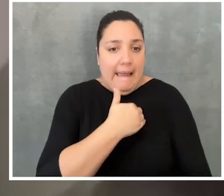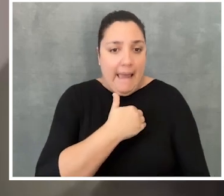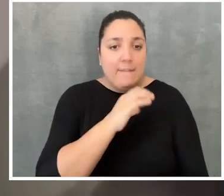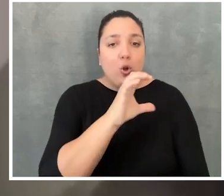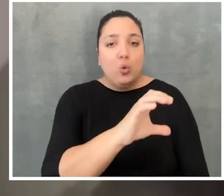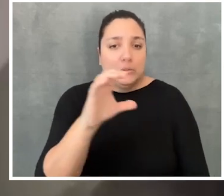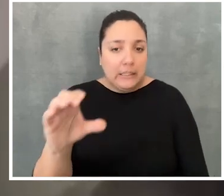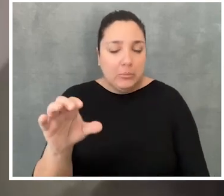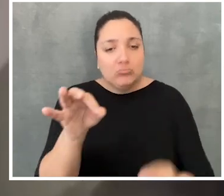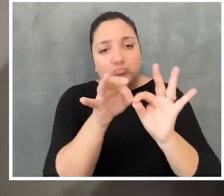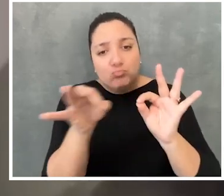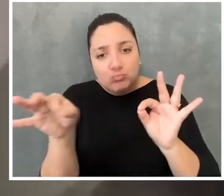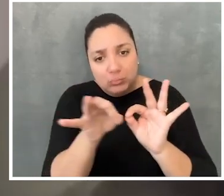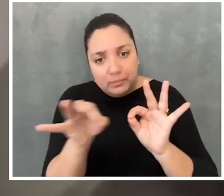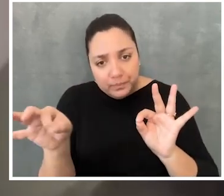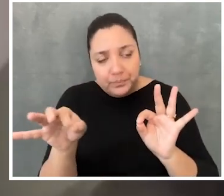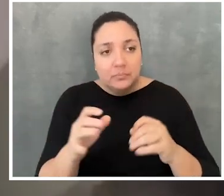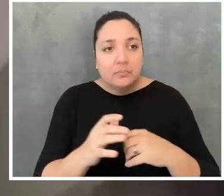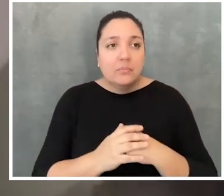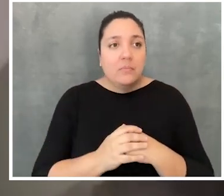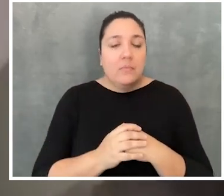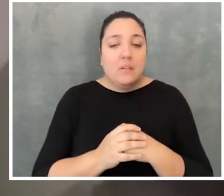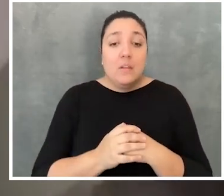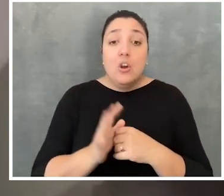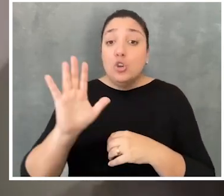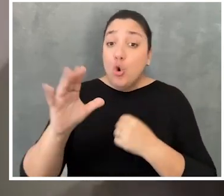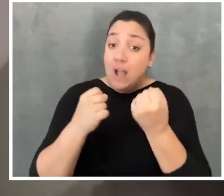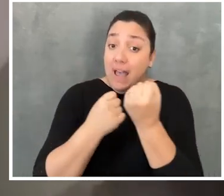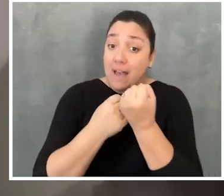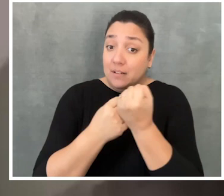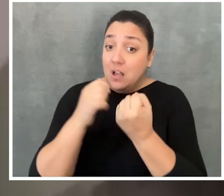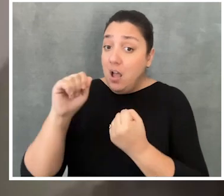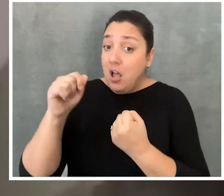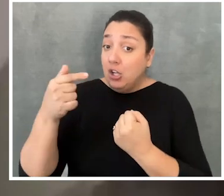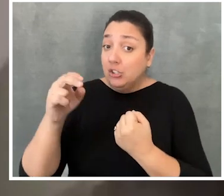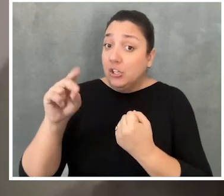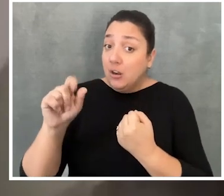including people with disabilities in your advocacy agendas, on your advisory boards,